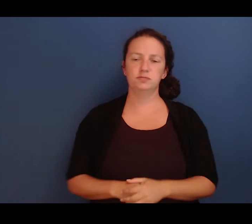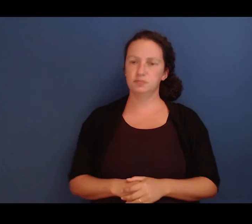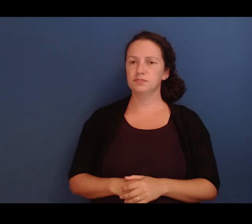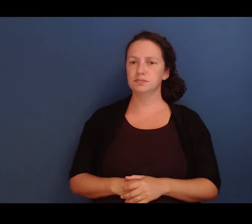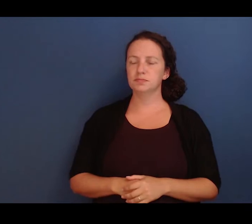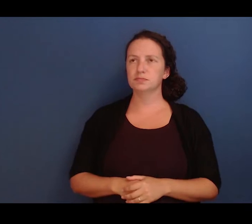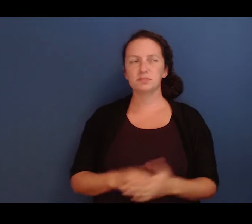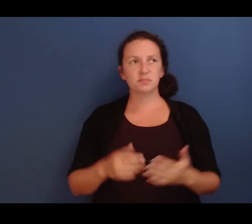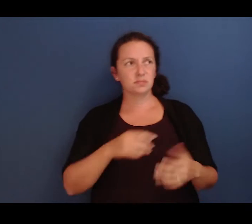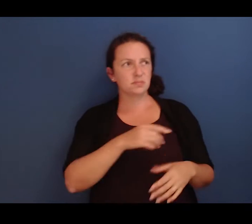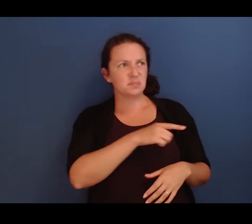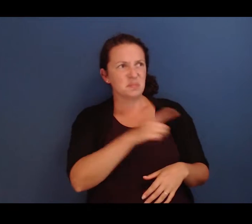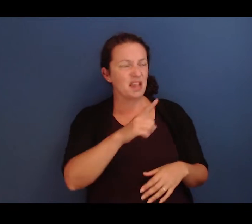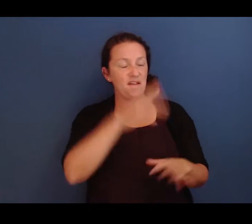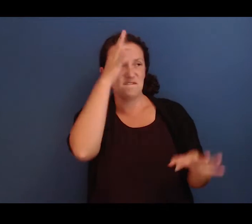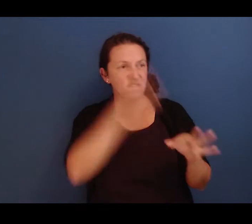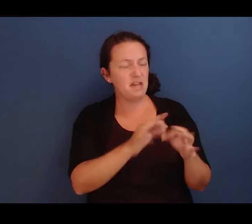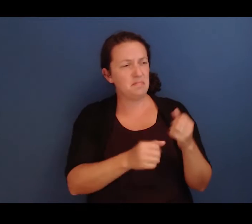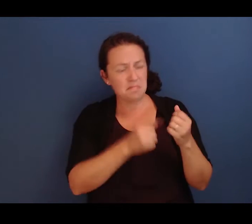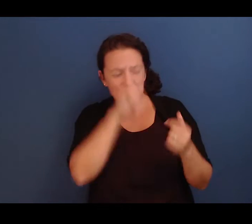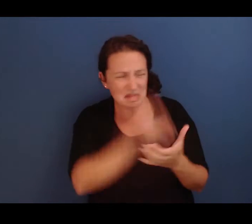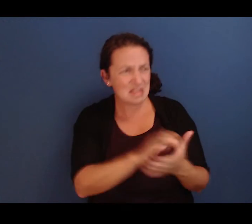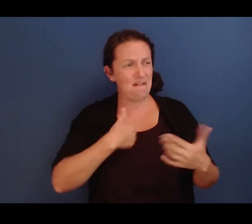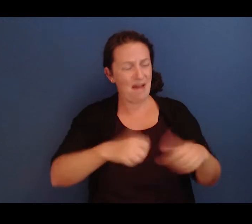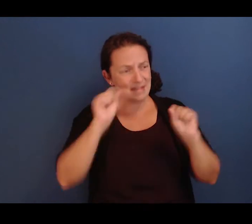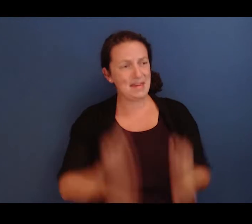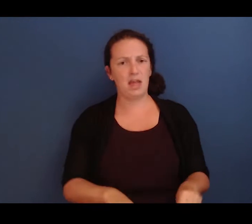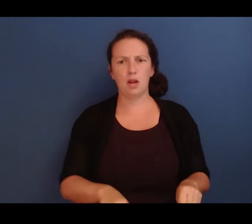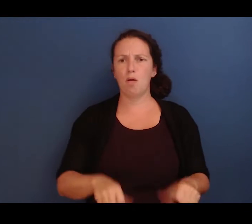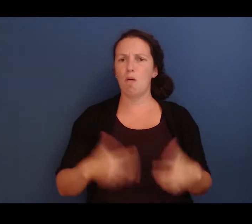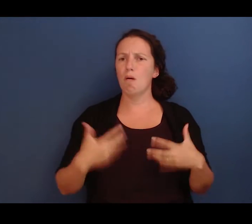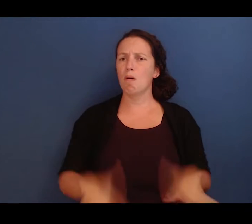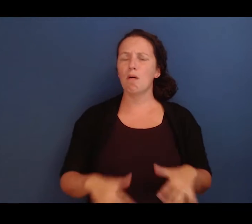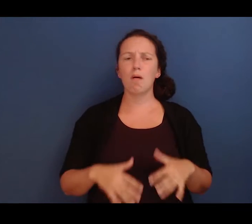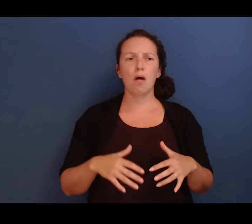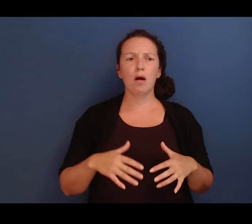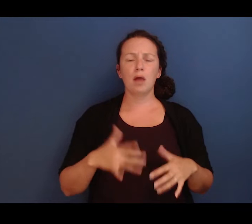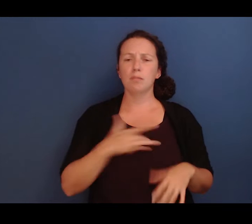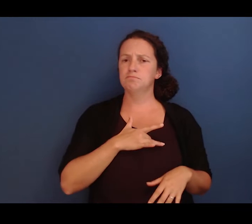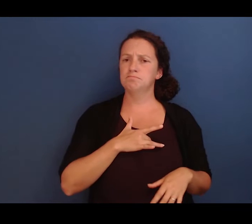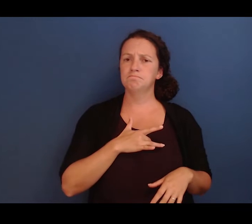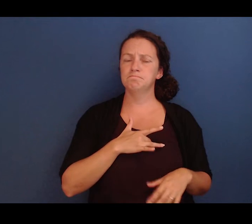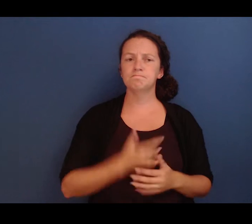The faith of these people in my abilities was indescribably profound.